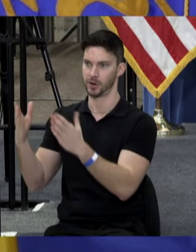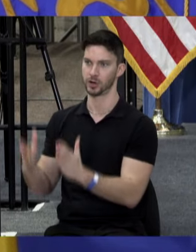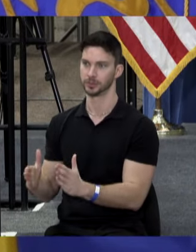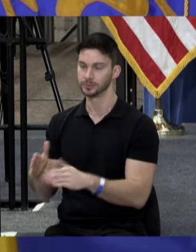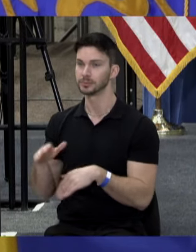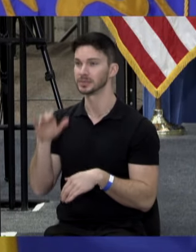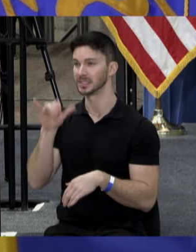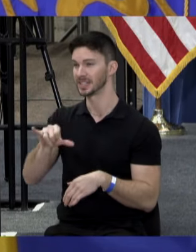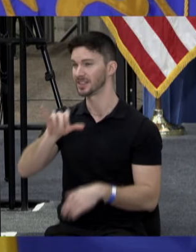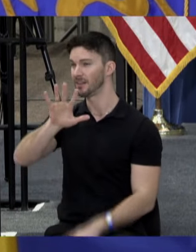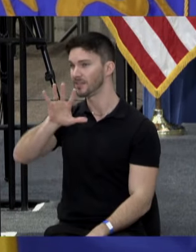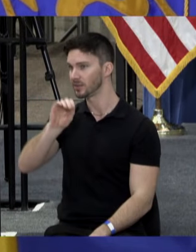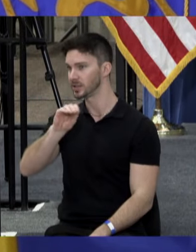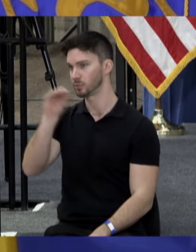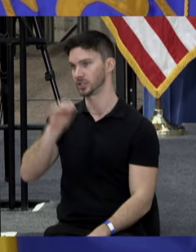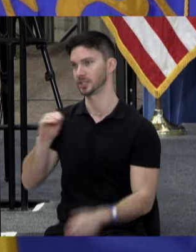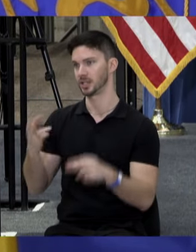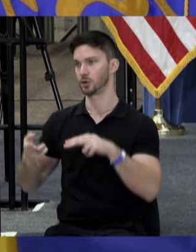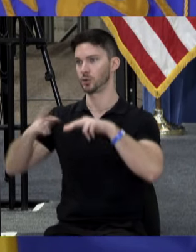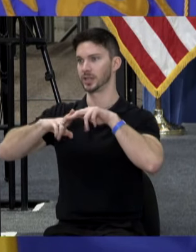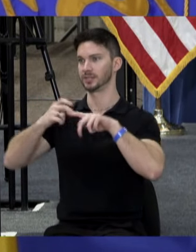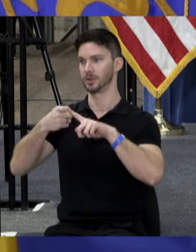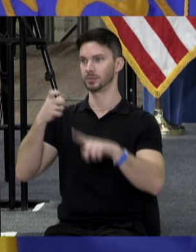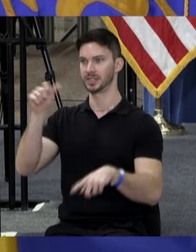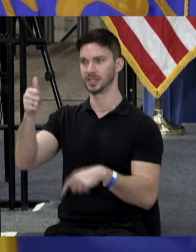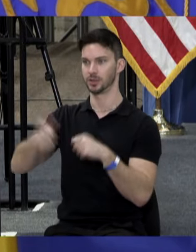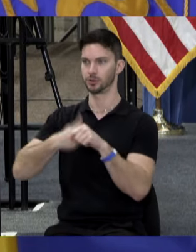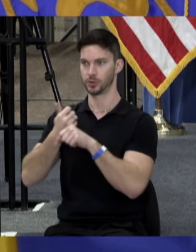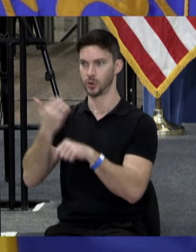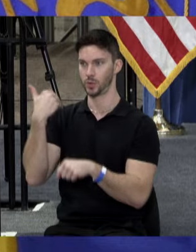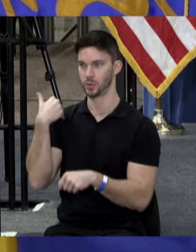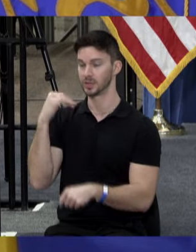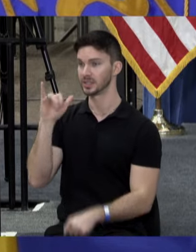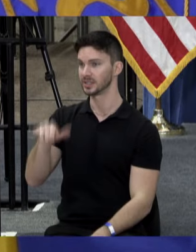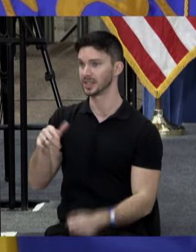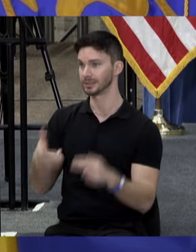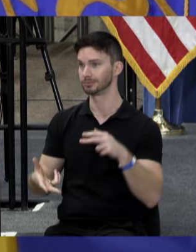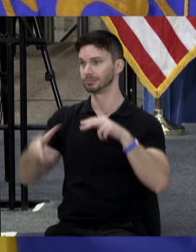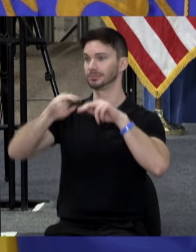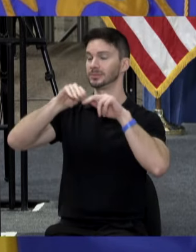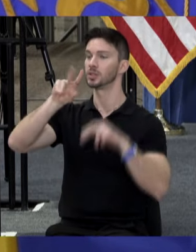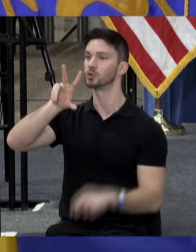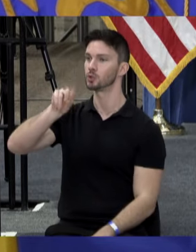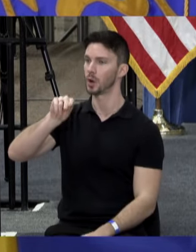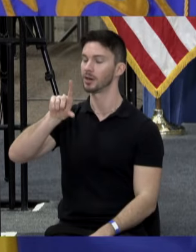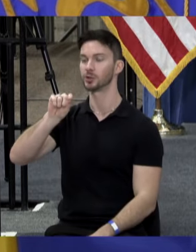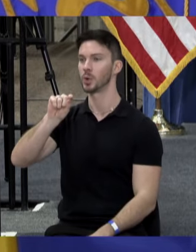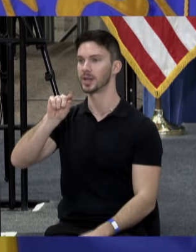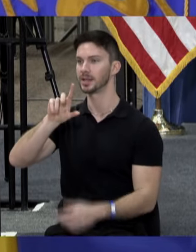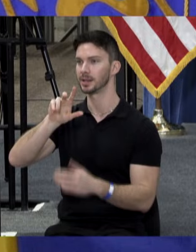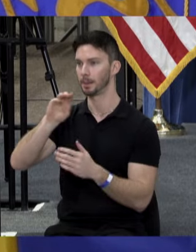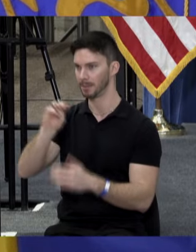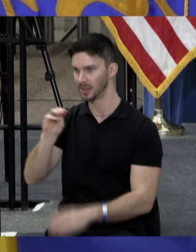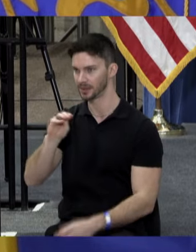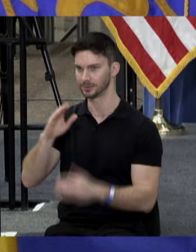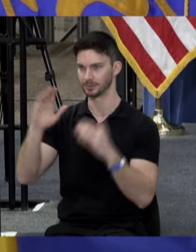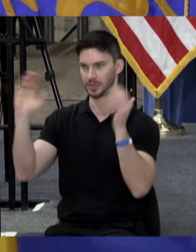from just a decade ago. That's 20 million more Americans providing care today than 10 years ago.